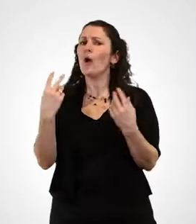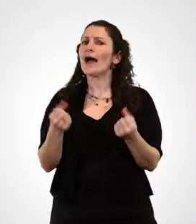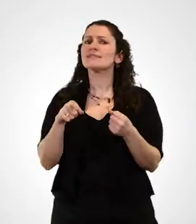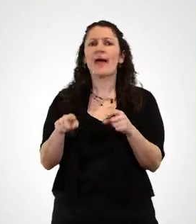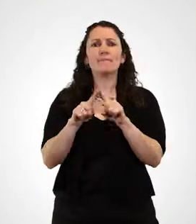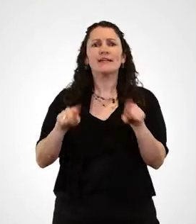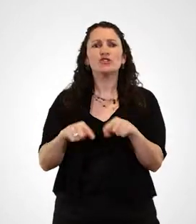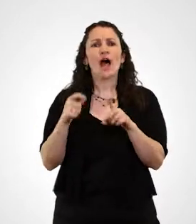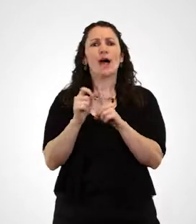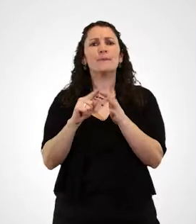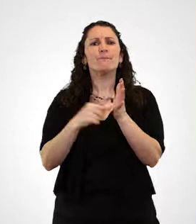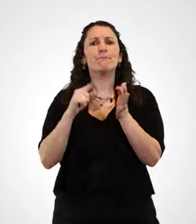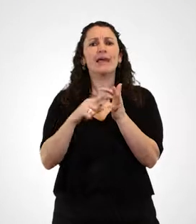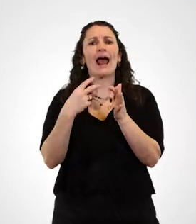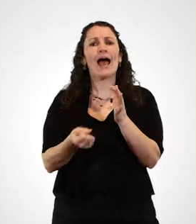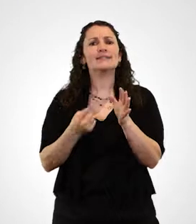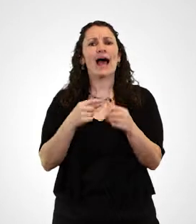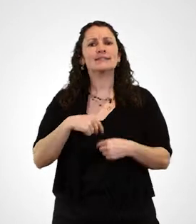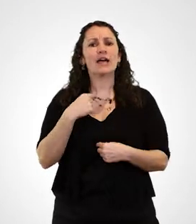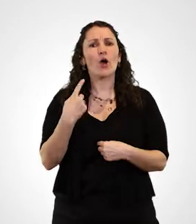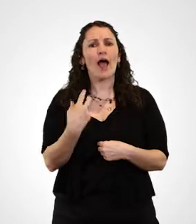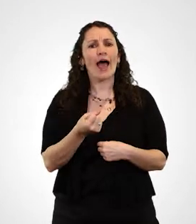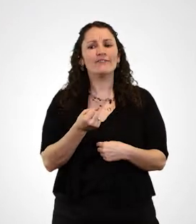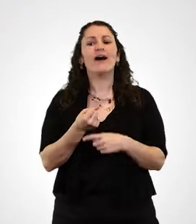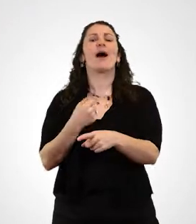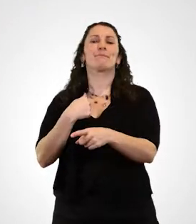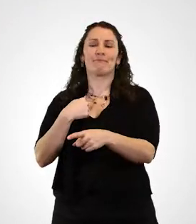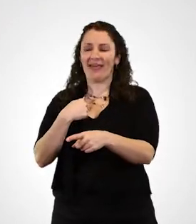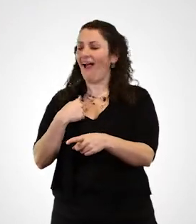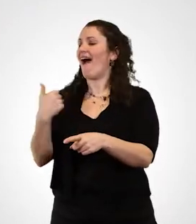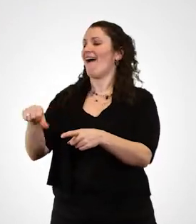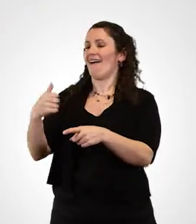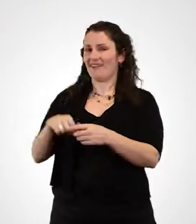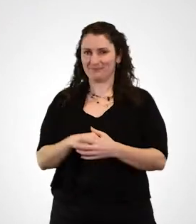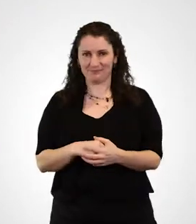Me. TEACHER: Oh, that's his picture. Okay.